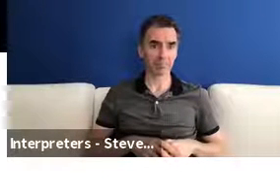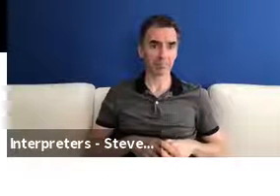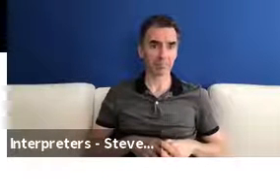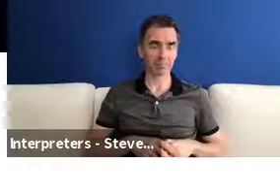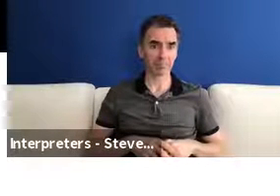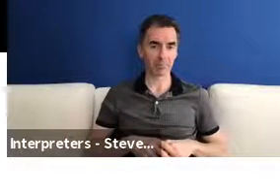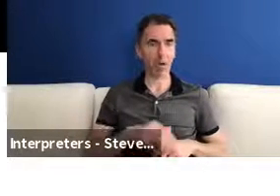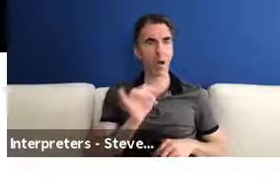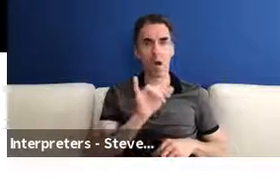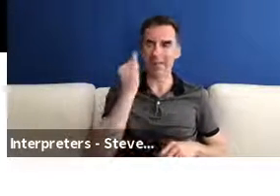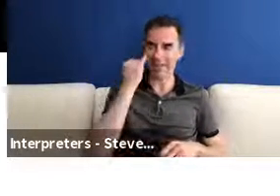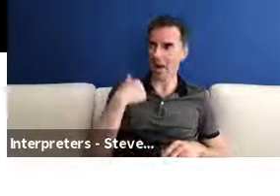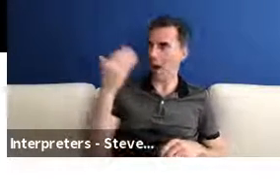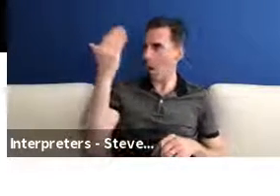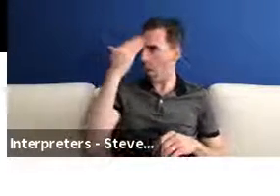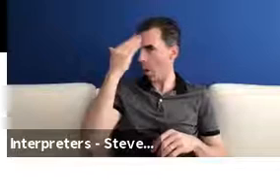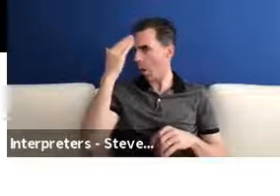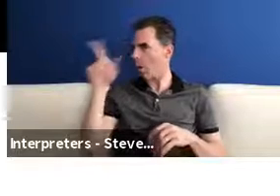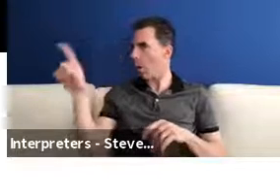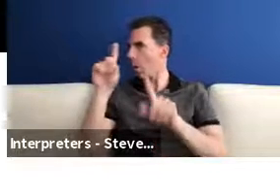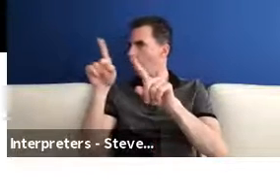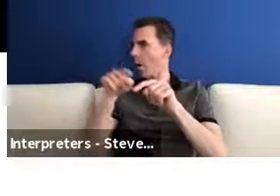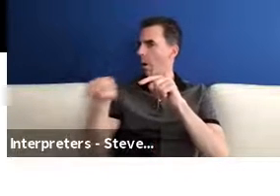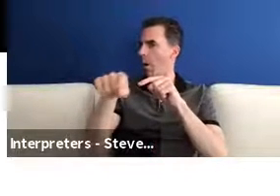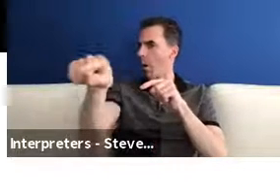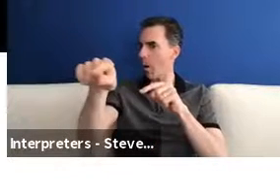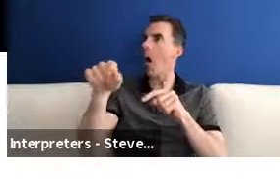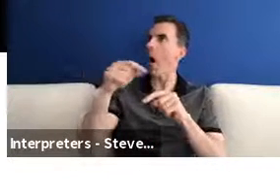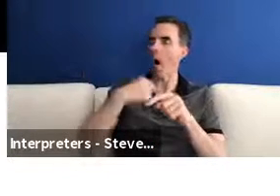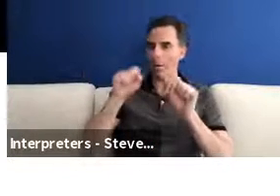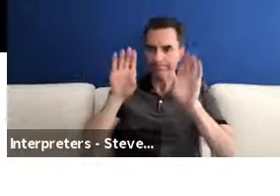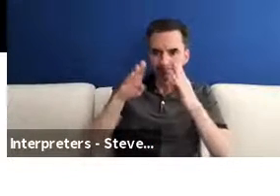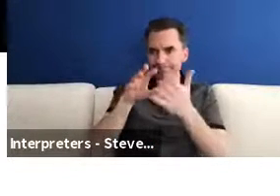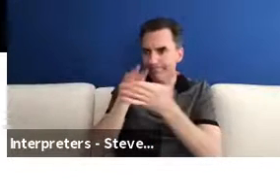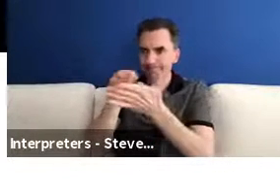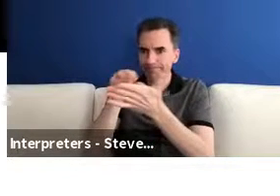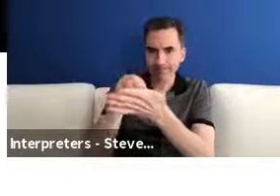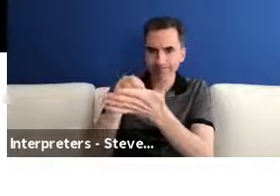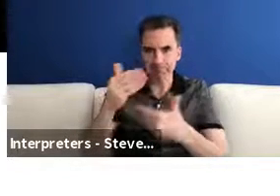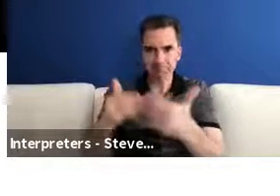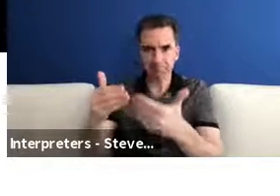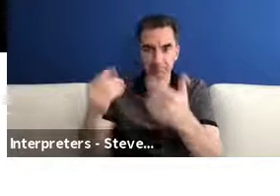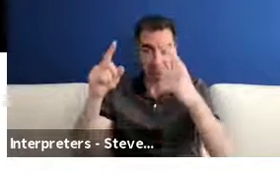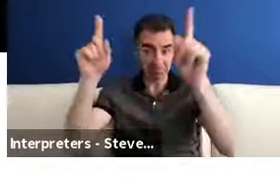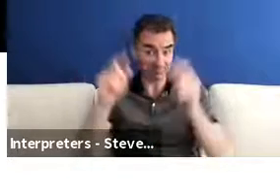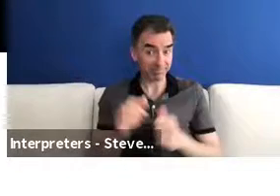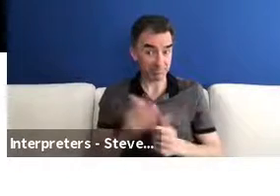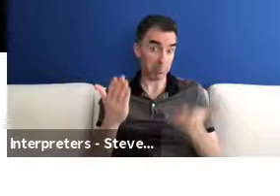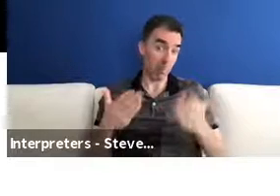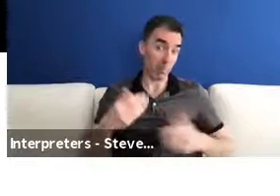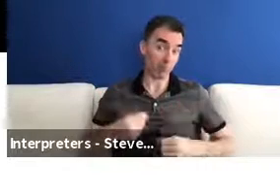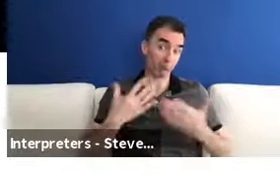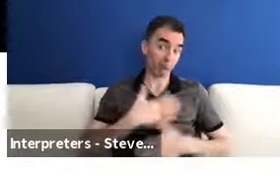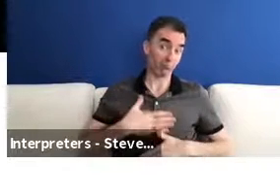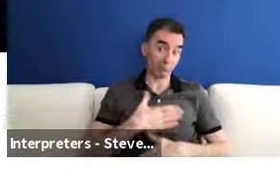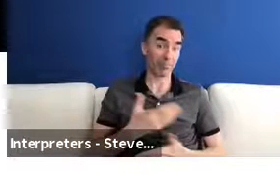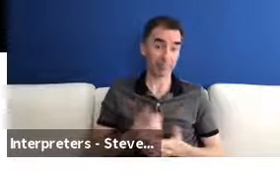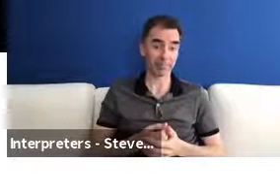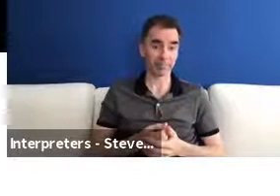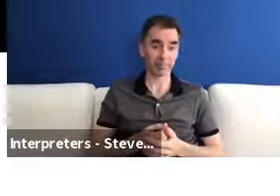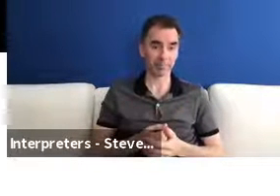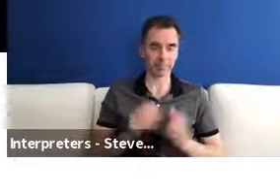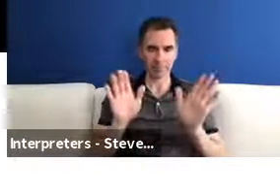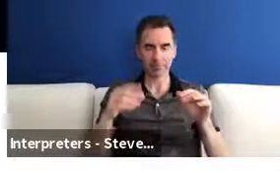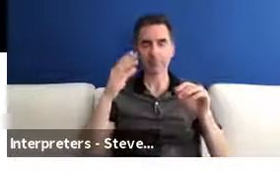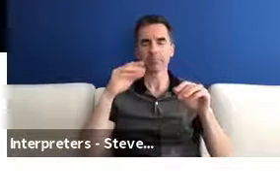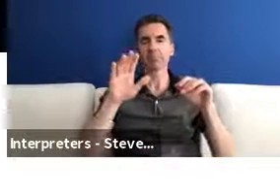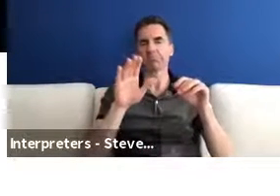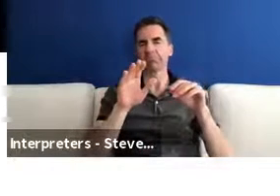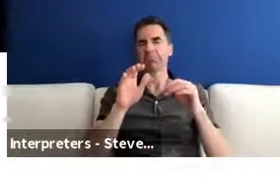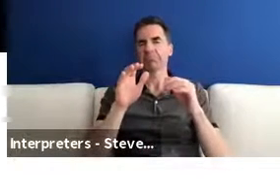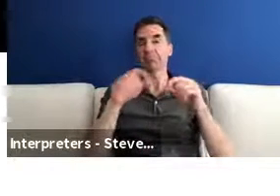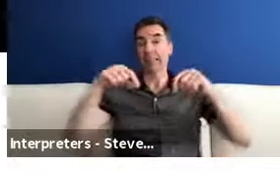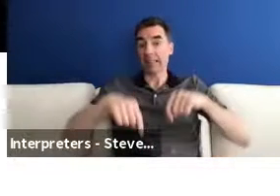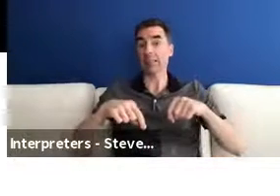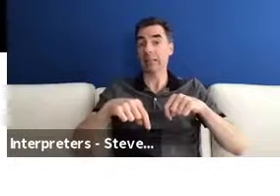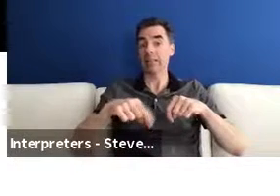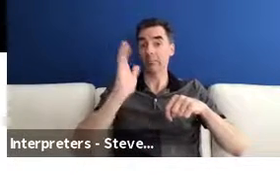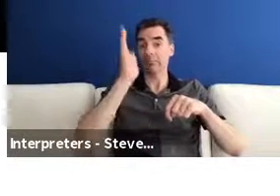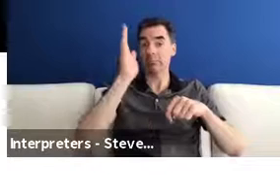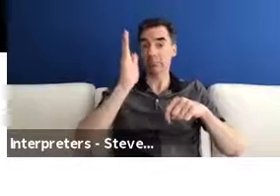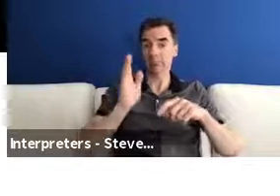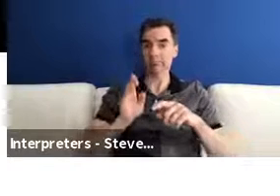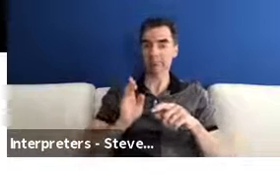those presentations or activities that we didn't enjoy. So, for this, for the sake of this presentation, I'd like you to think